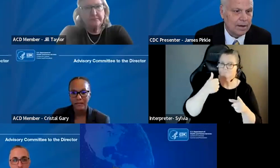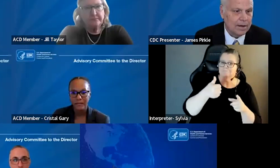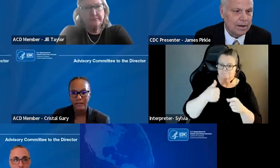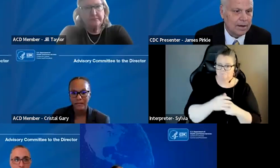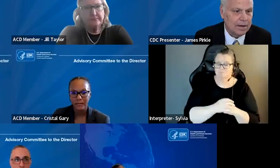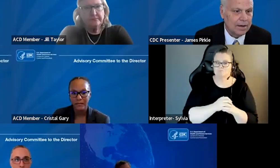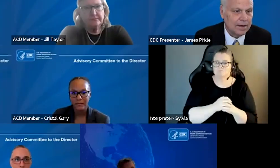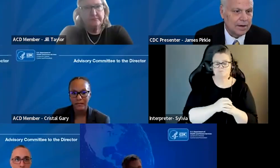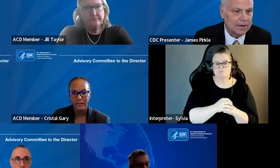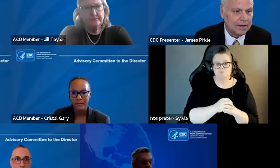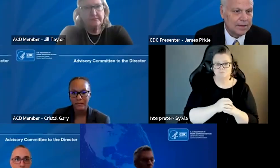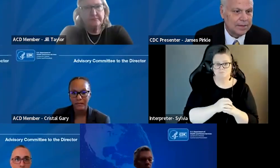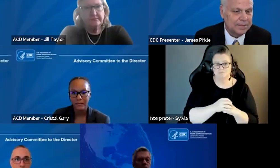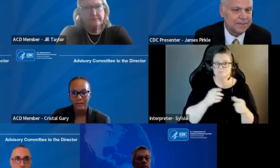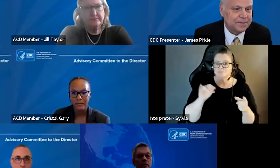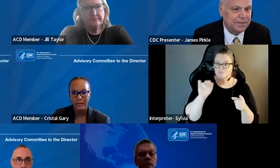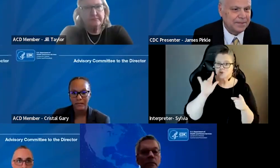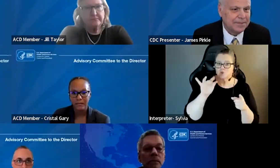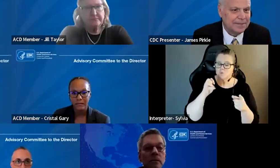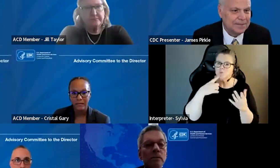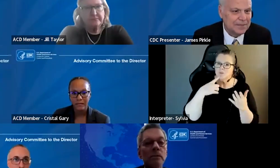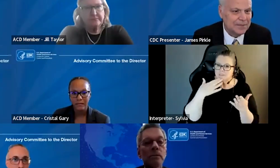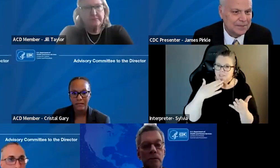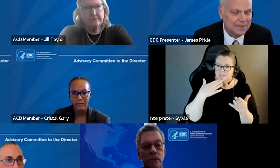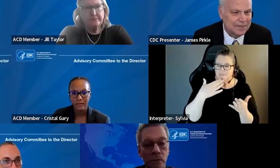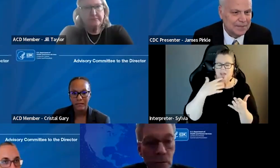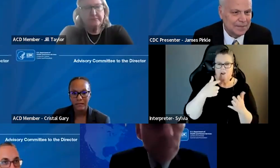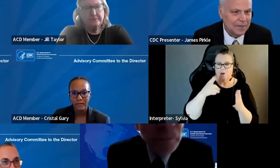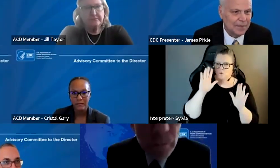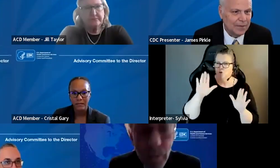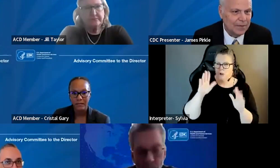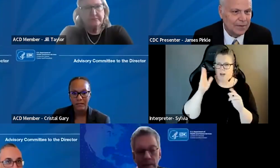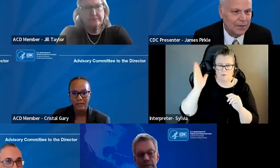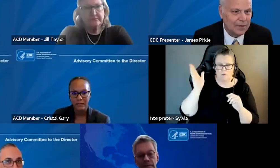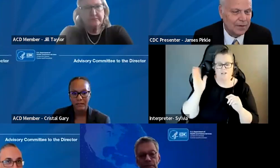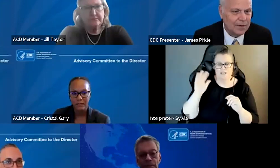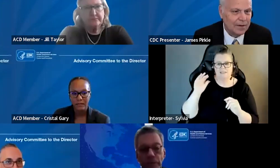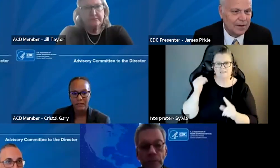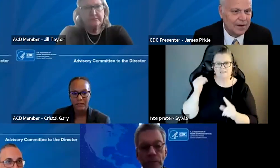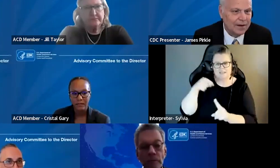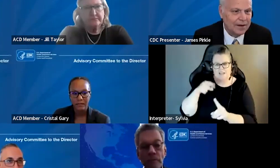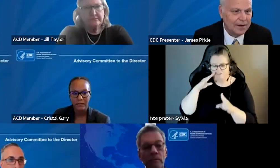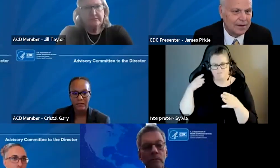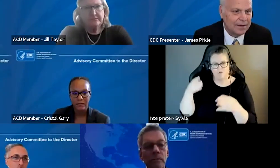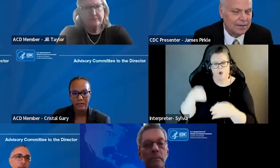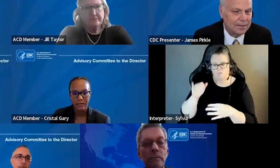Thanks, Jim; great presentation. It's this quality -- it seems like the focus of this working group is really on the quality work